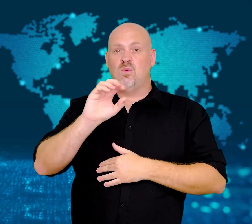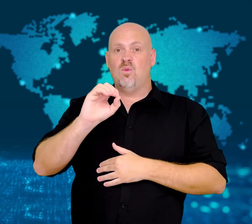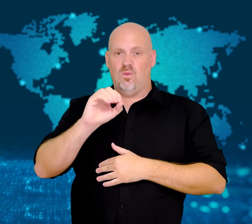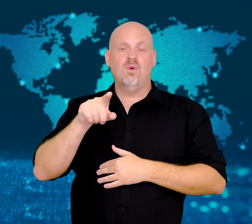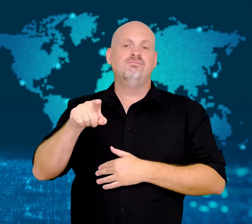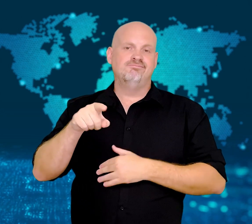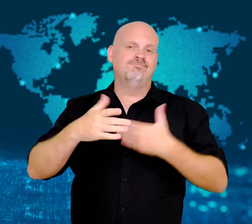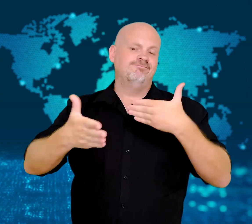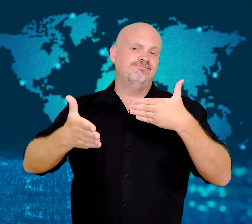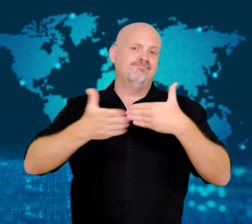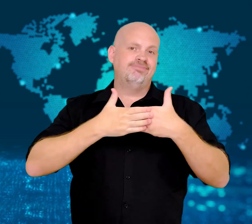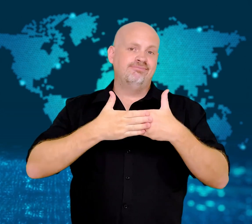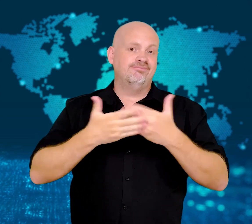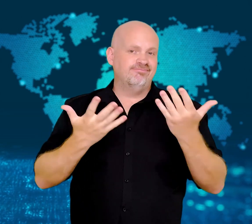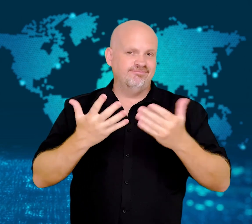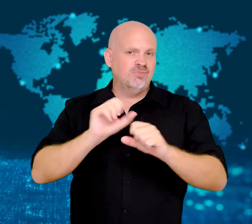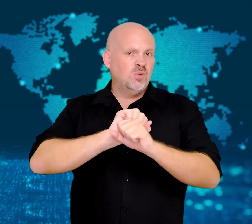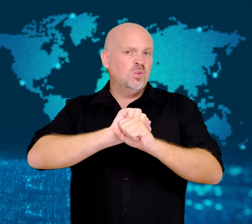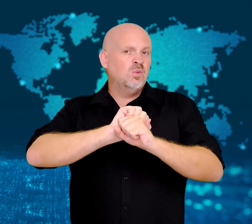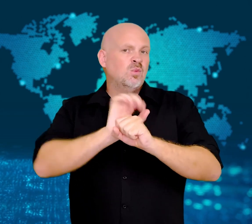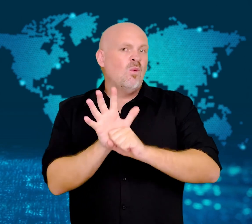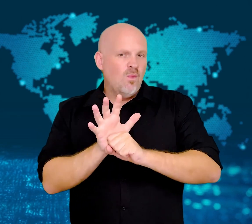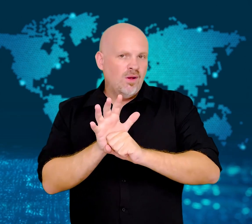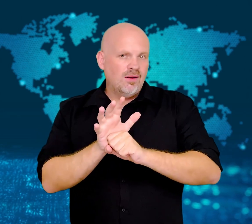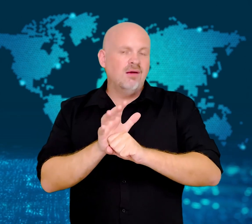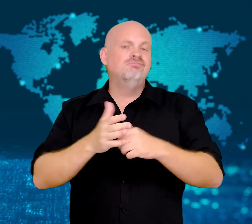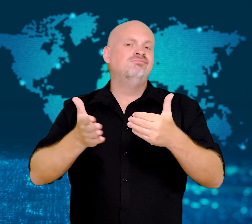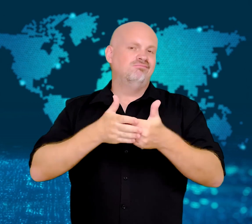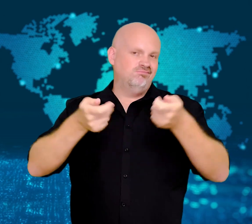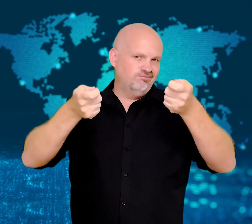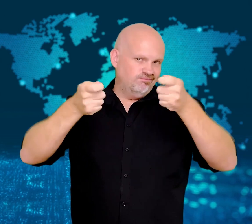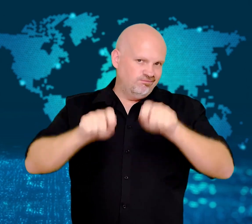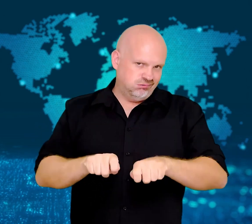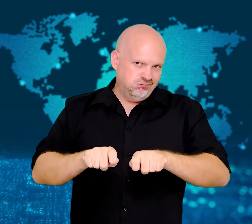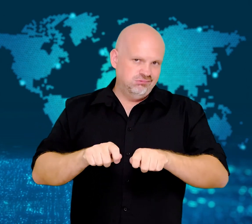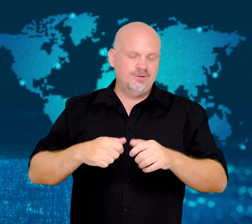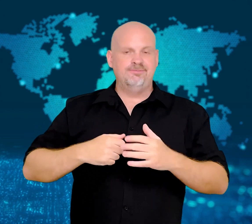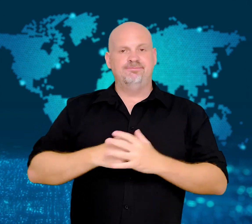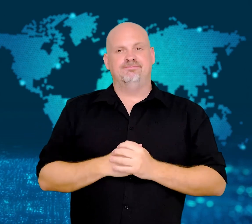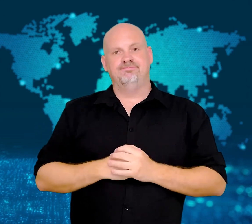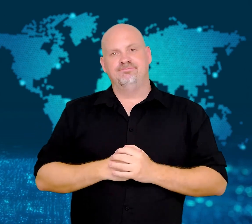because of the COVID-19 pandemic.